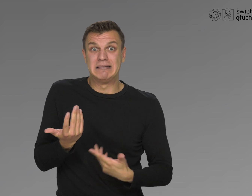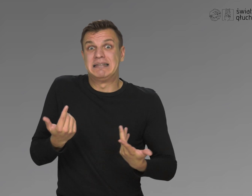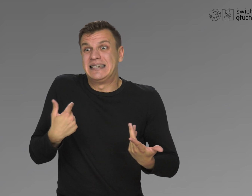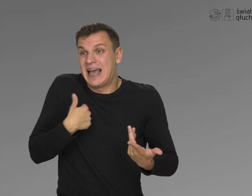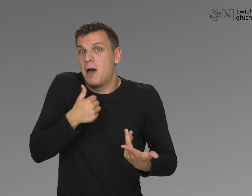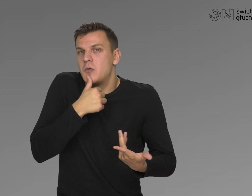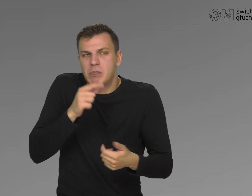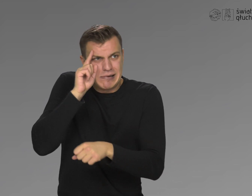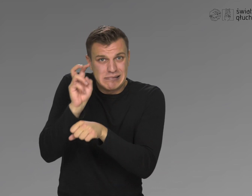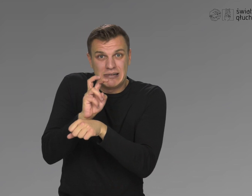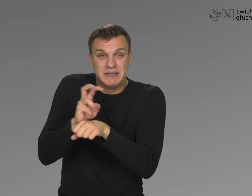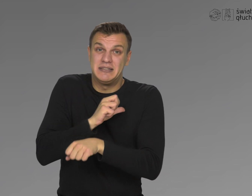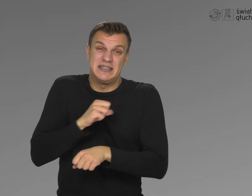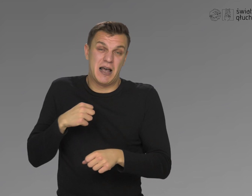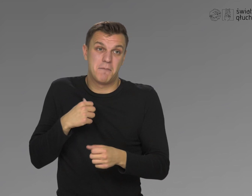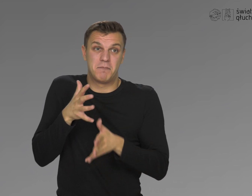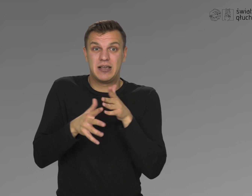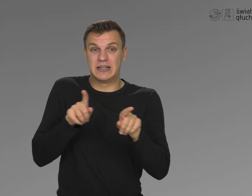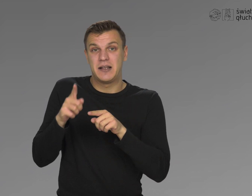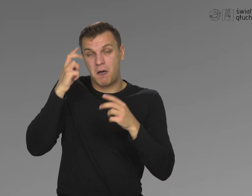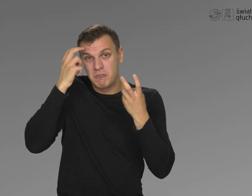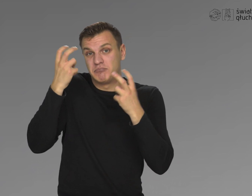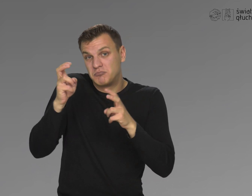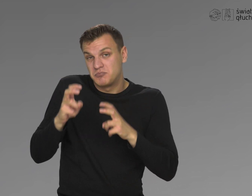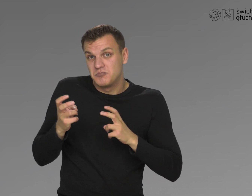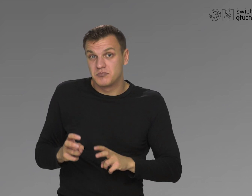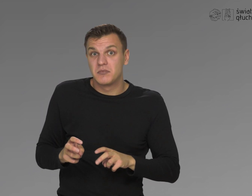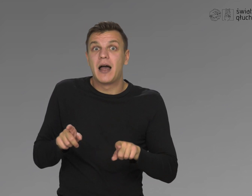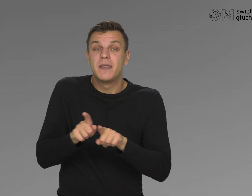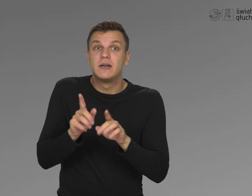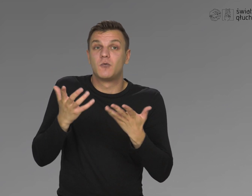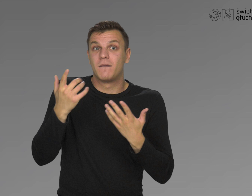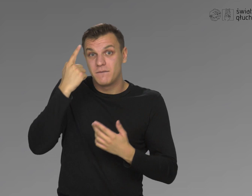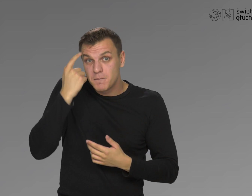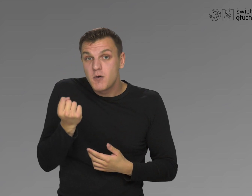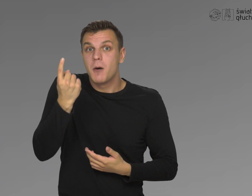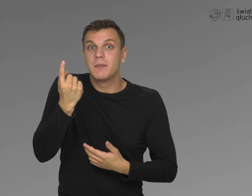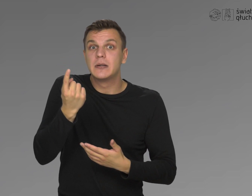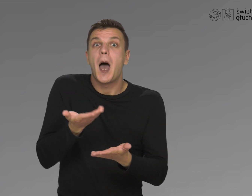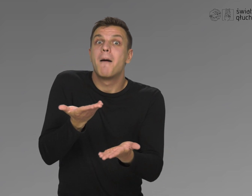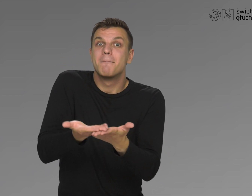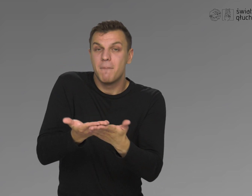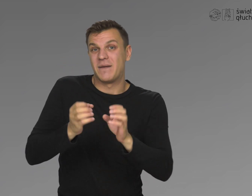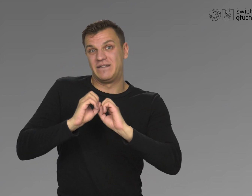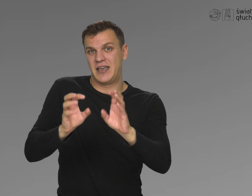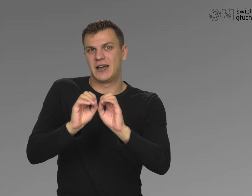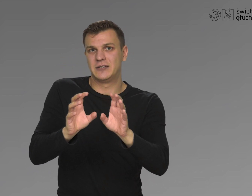and my suggestions for how to sign them, along with explanations for each sign.